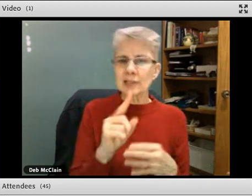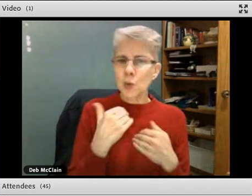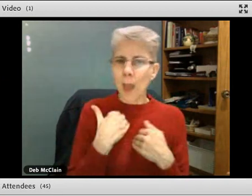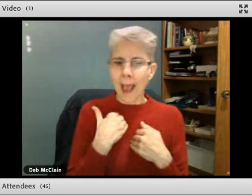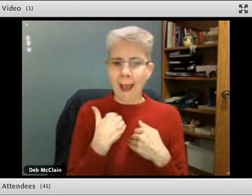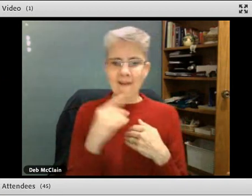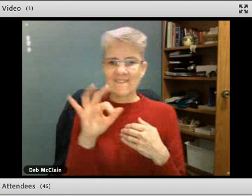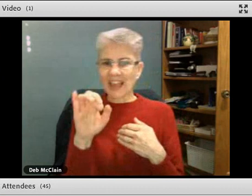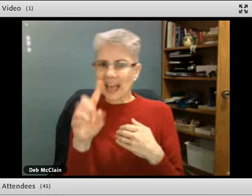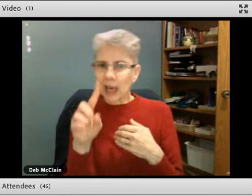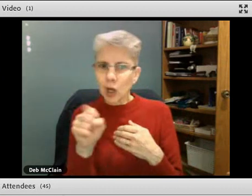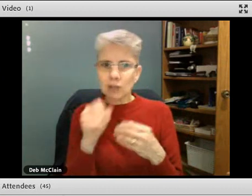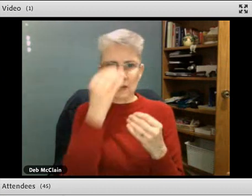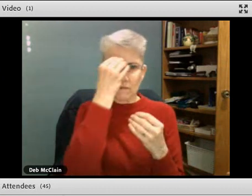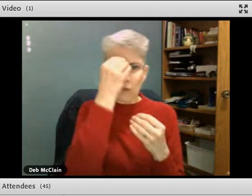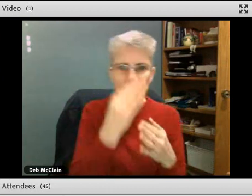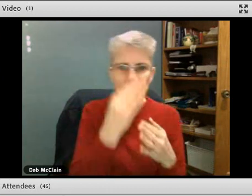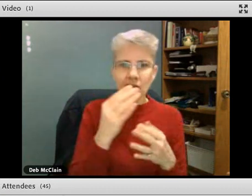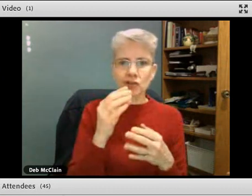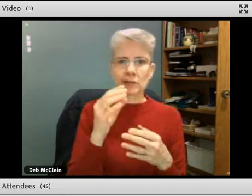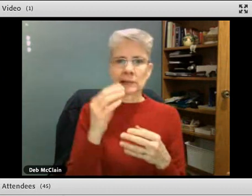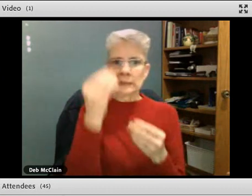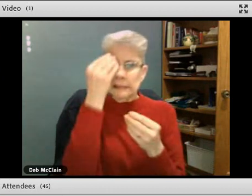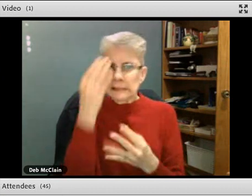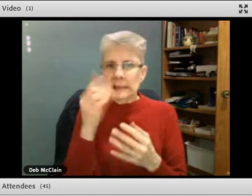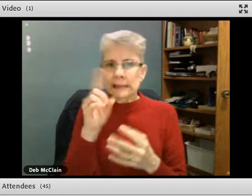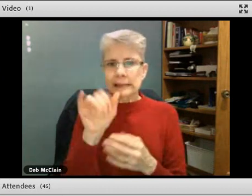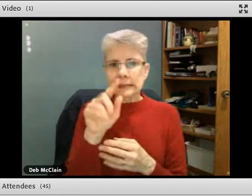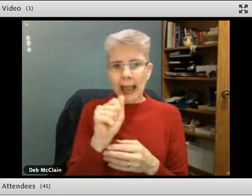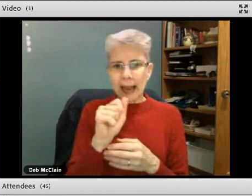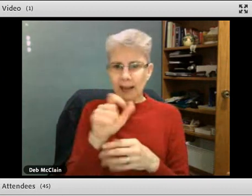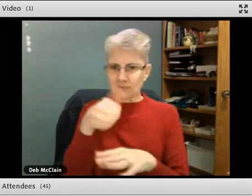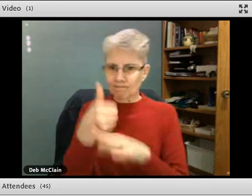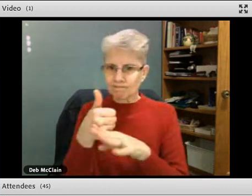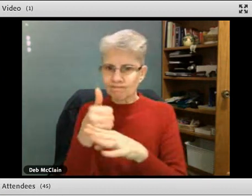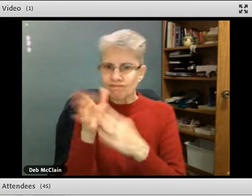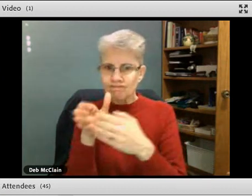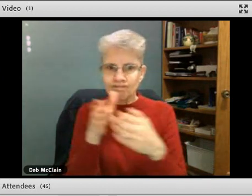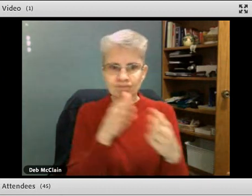You have data that varies in those fields depending on what you're trying to represent,